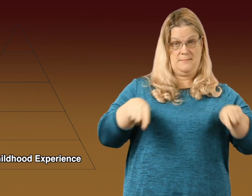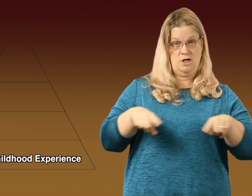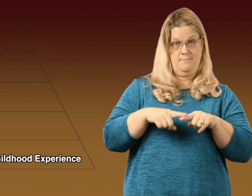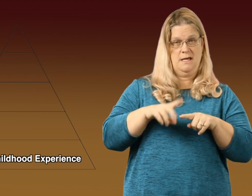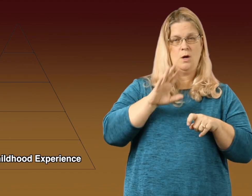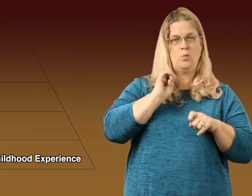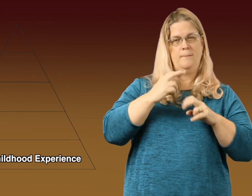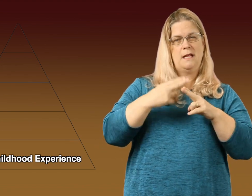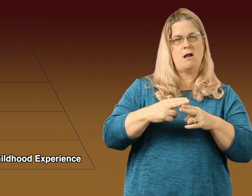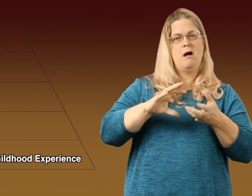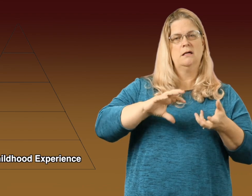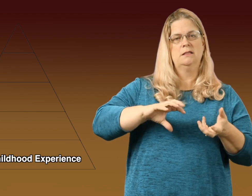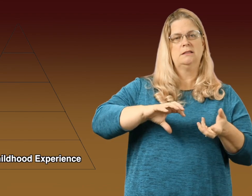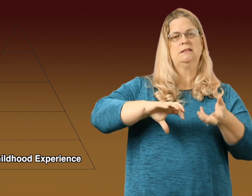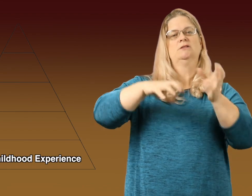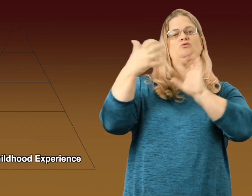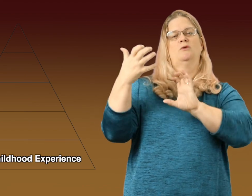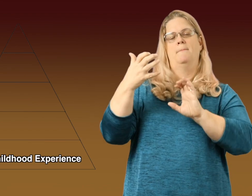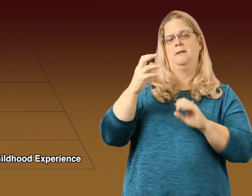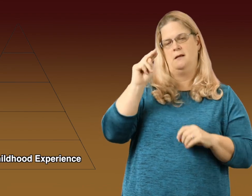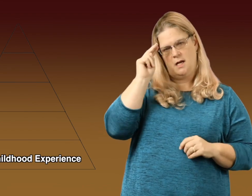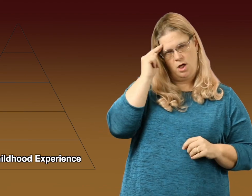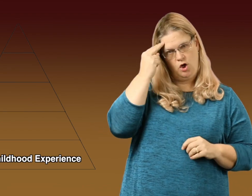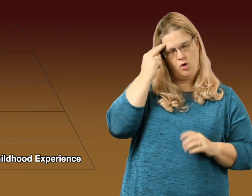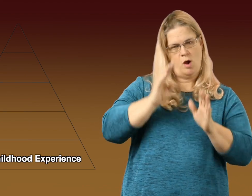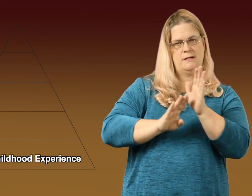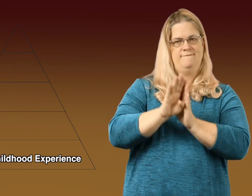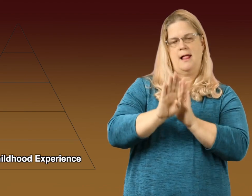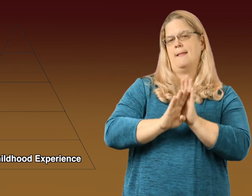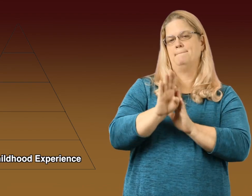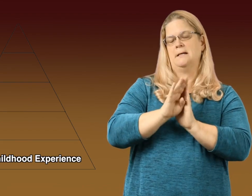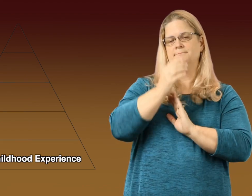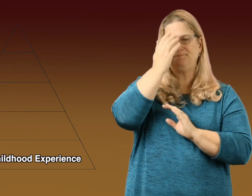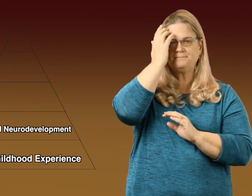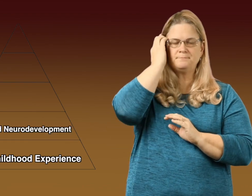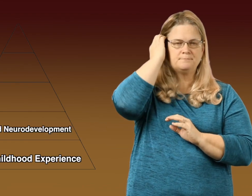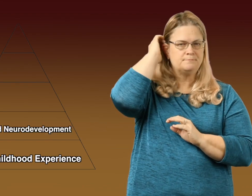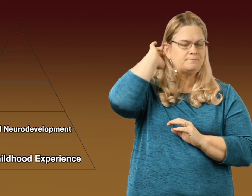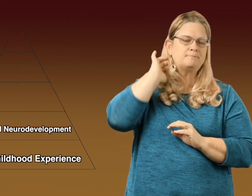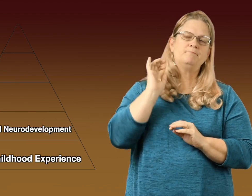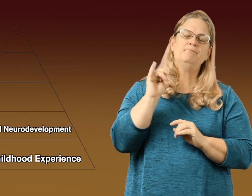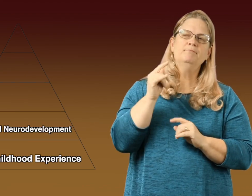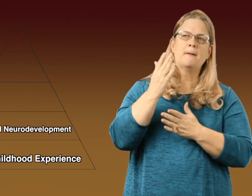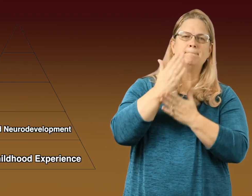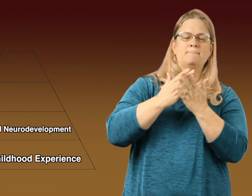The next part in the pyramid is what's called disrupted neurodevelopment.